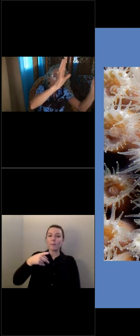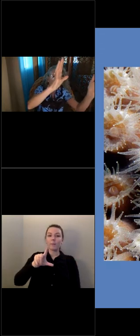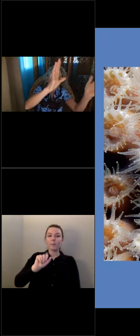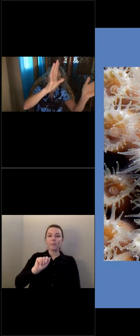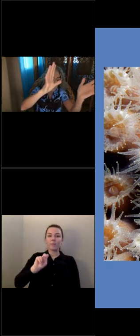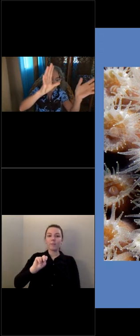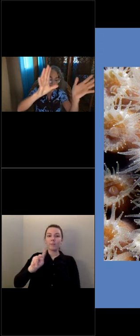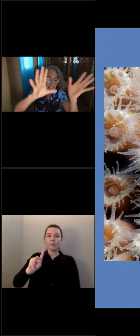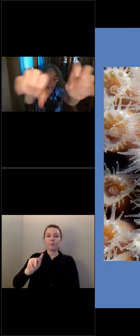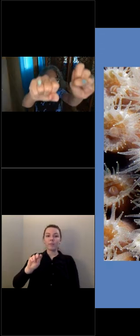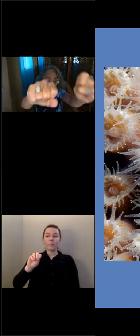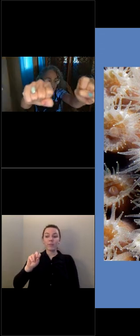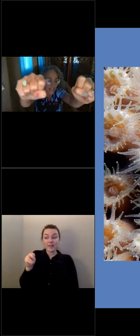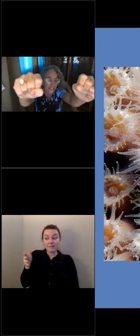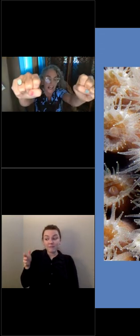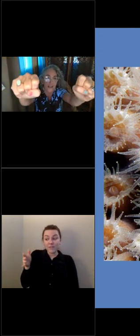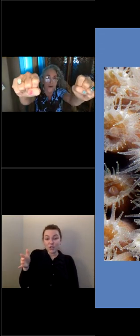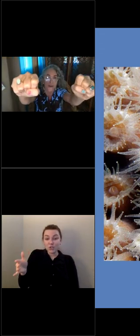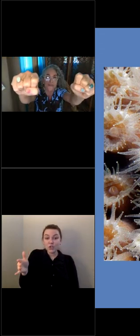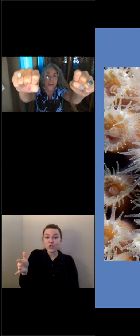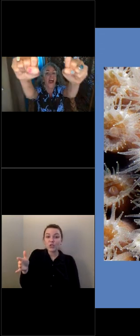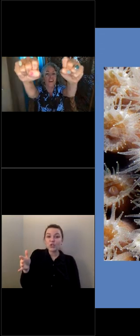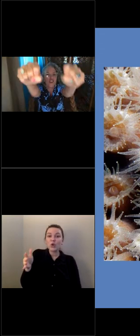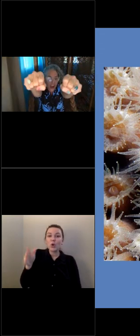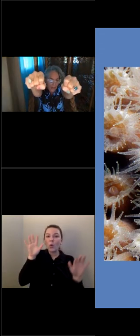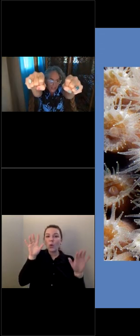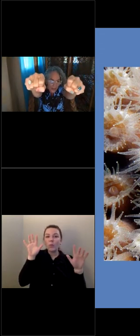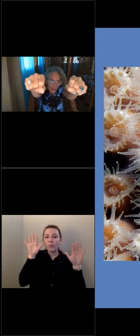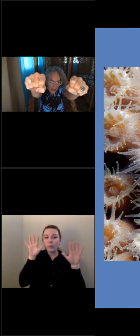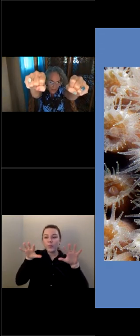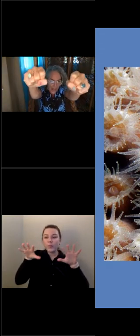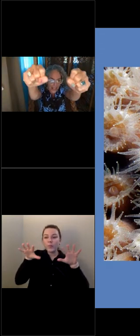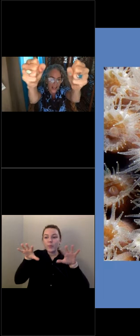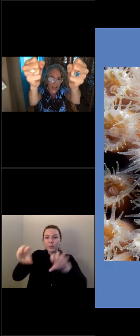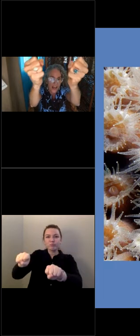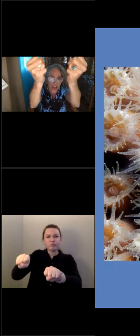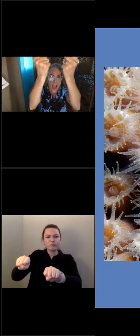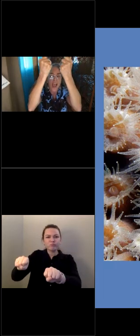So I want you to take your stinging tentacles and grab some of that plankton